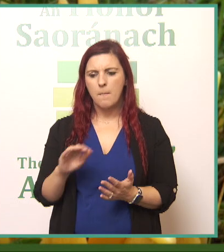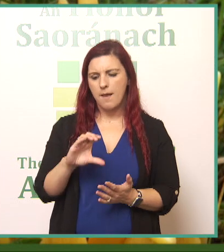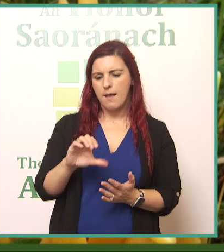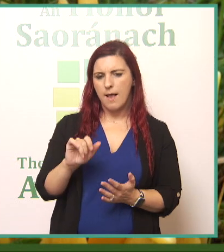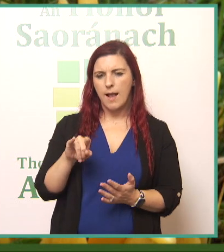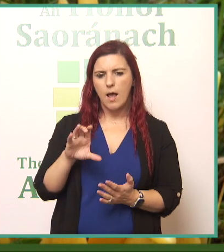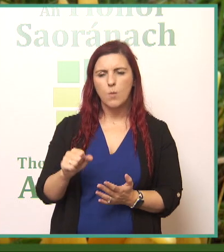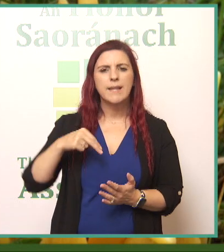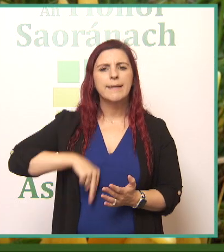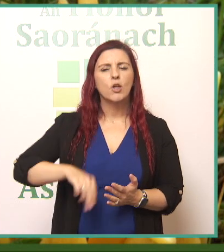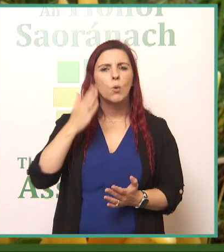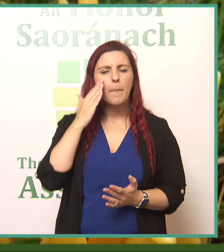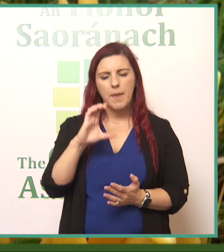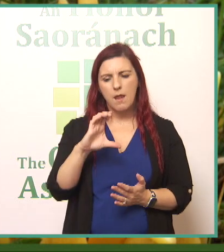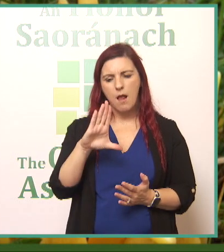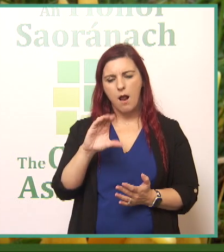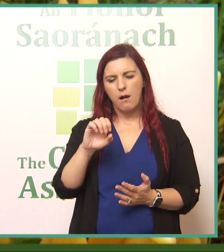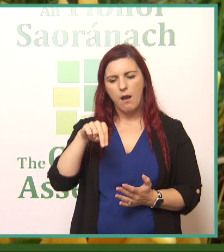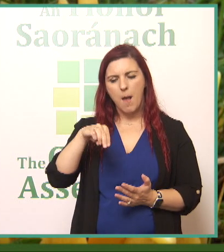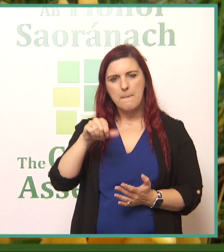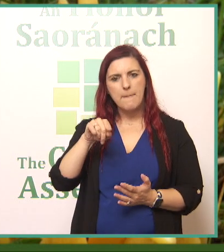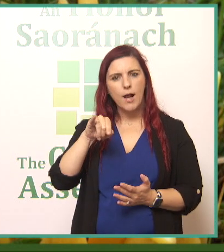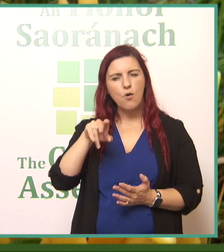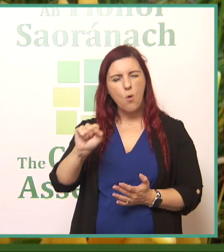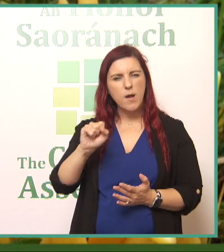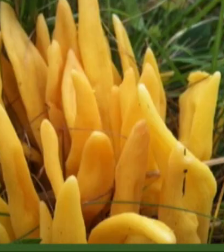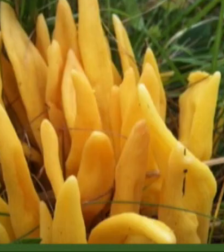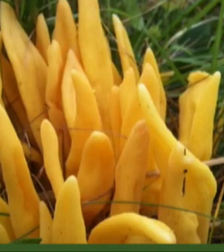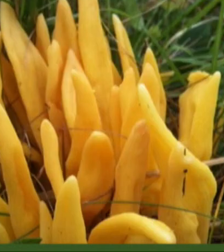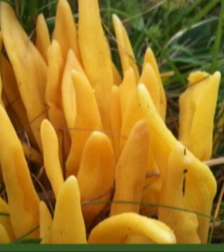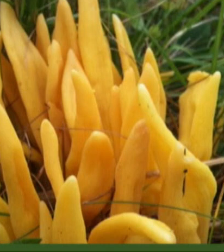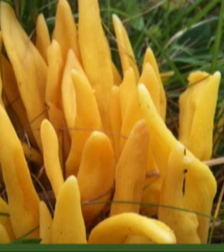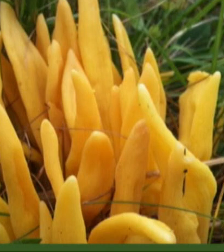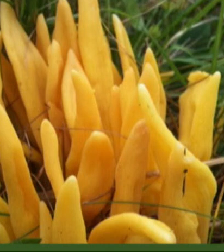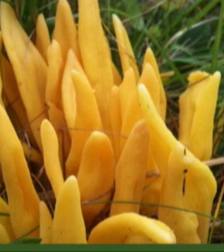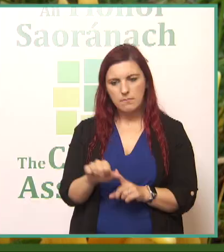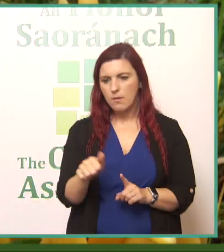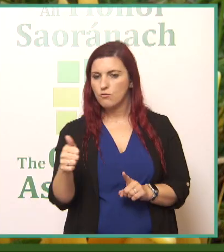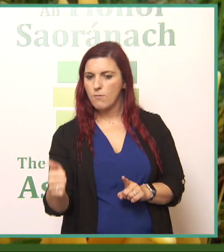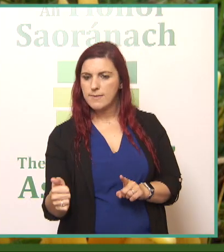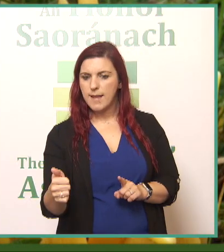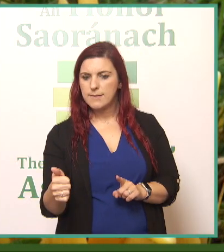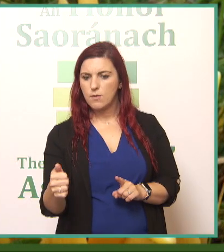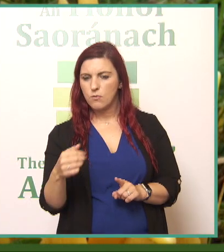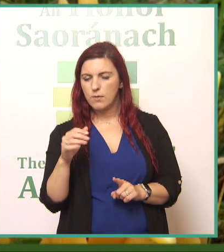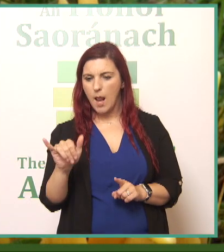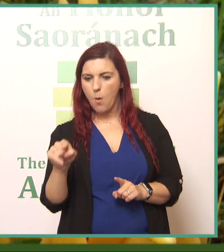club mcnoise and then the coral fungus on the the bottom right there represents our acid grasslands